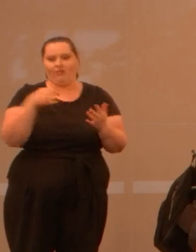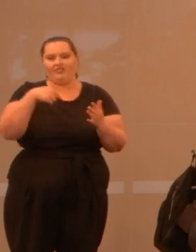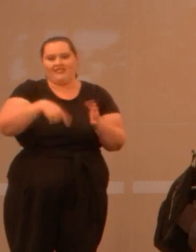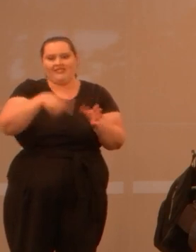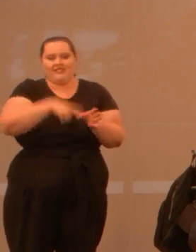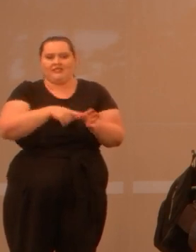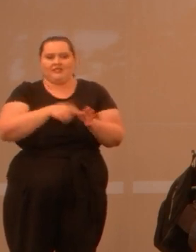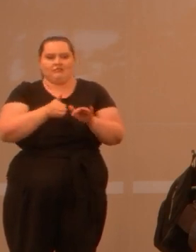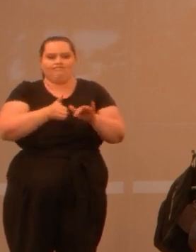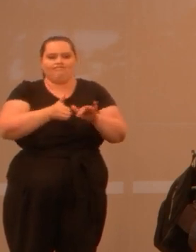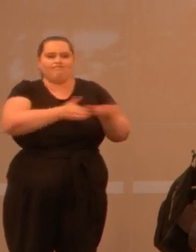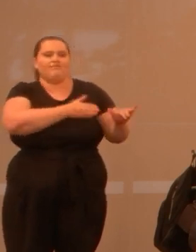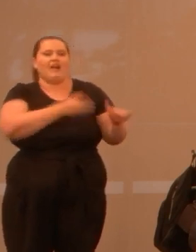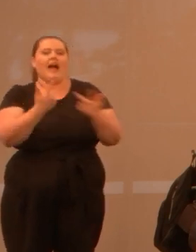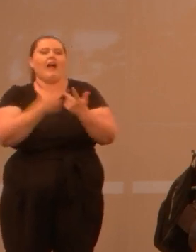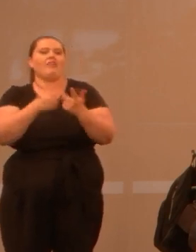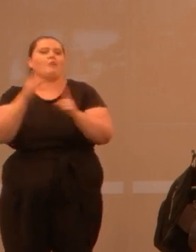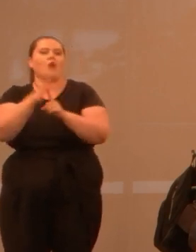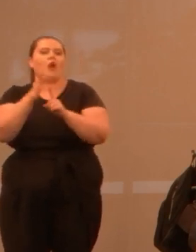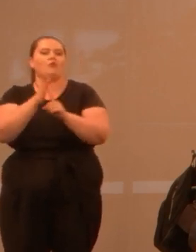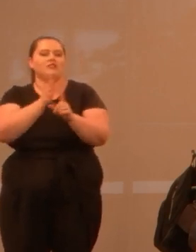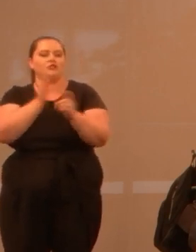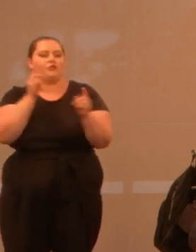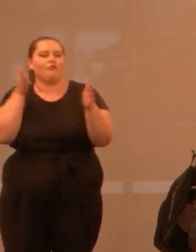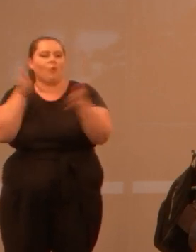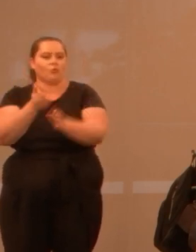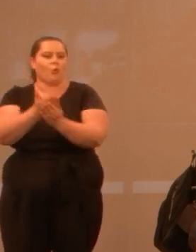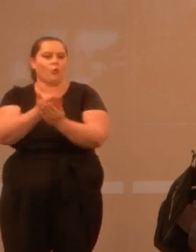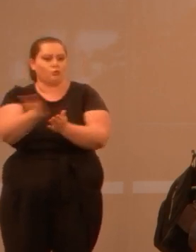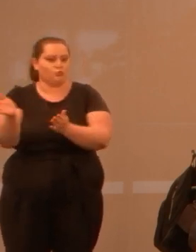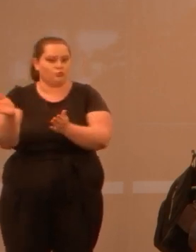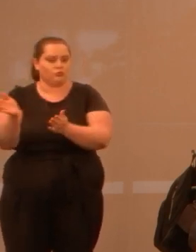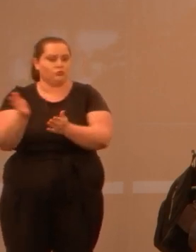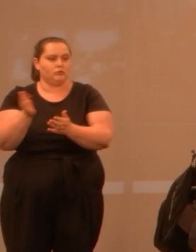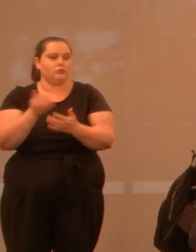things which, you know, perhaps take priority? And when we went to look at